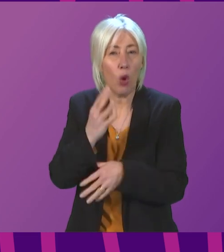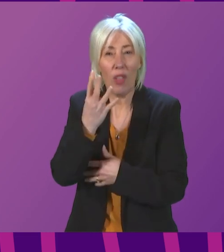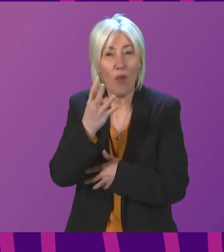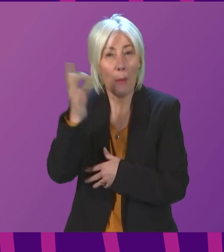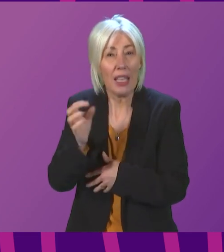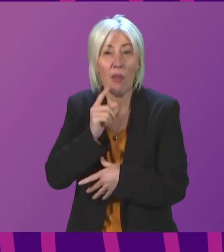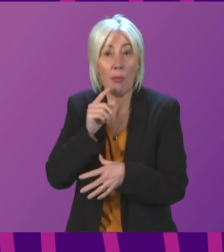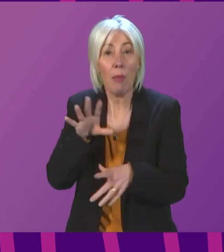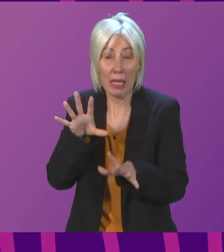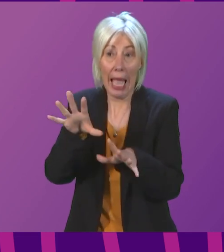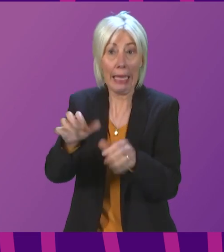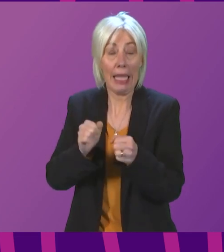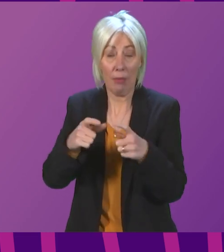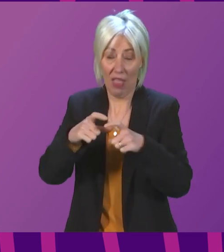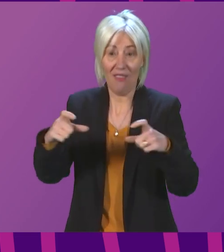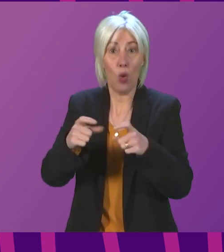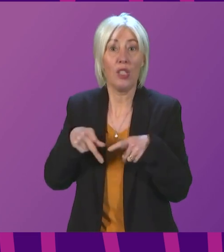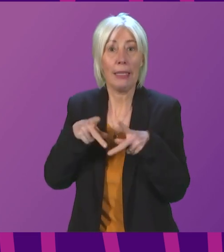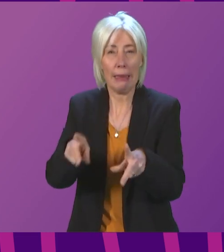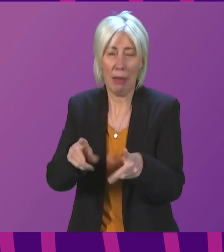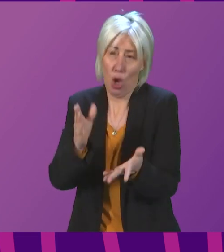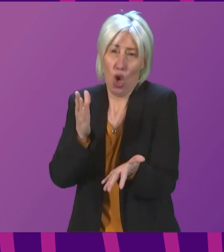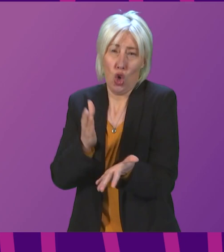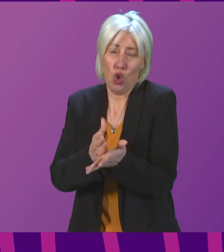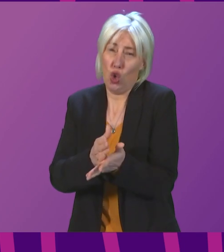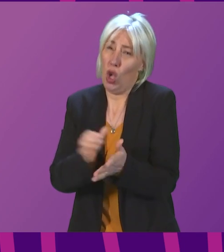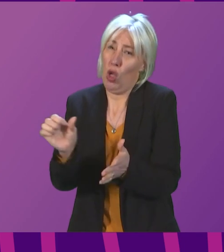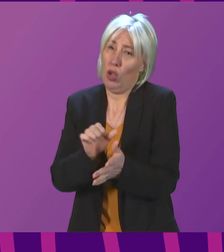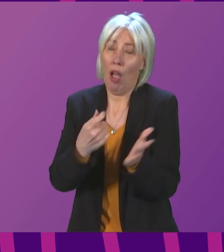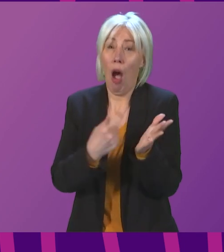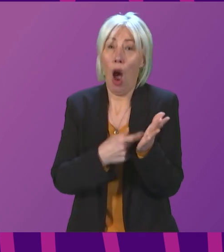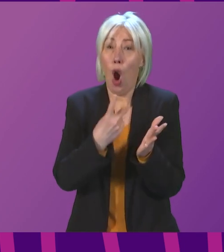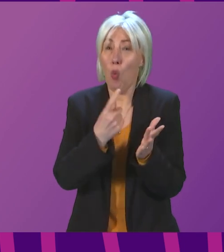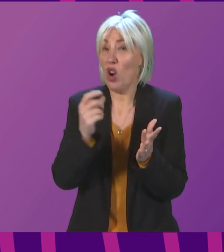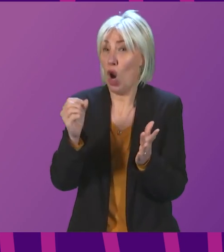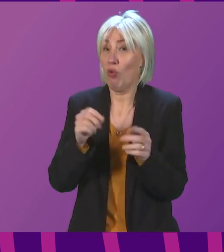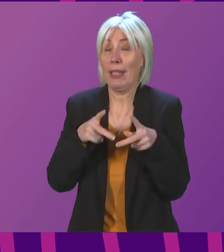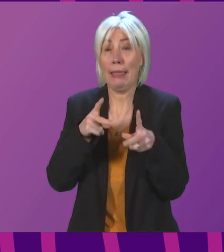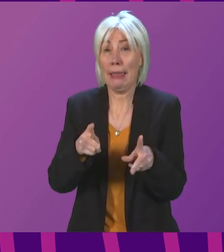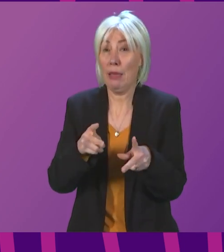Surely the First Minister should rename the R100 scheme that the SNP promised as the R40